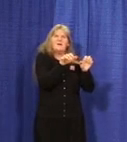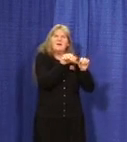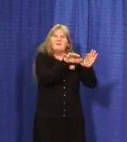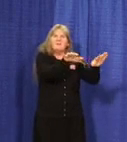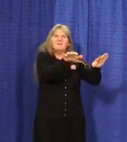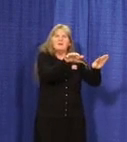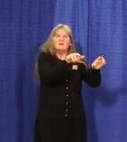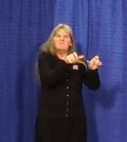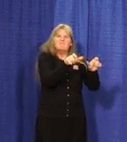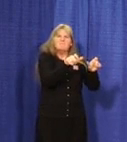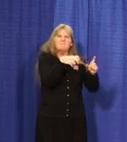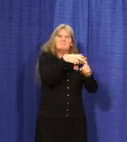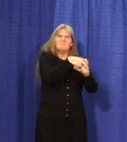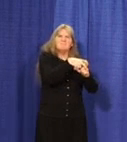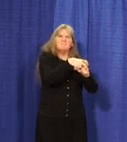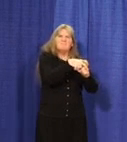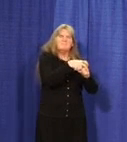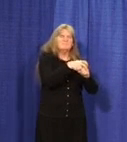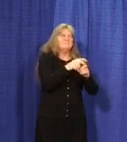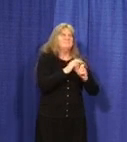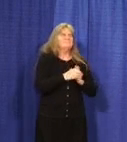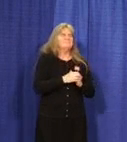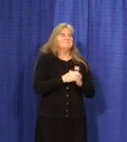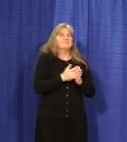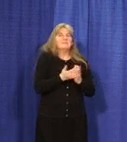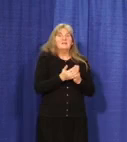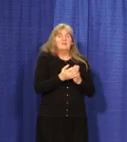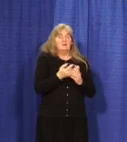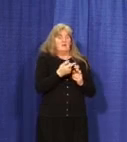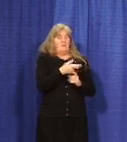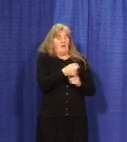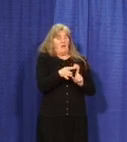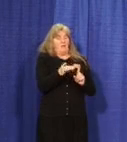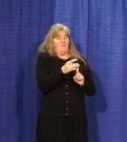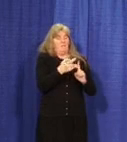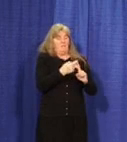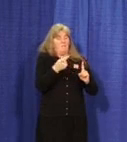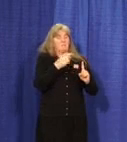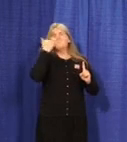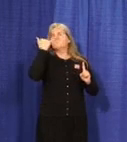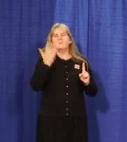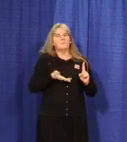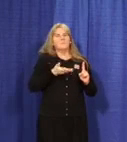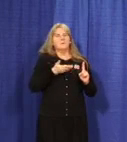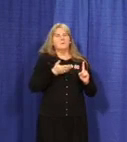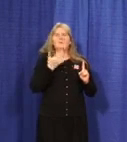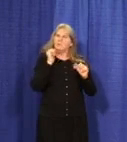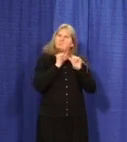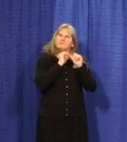The actual source of transmission is still unknown at this time, but our investigation continues.